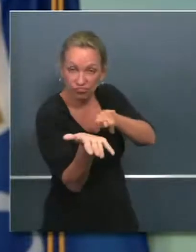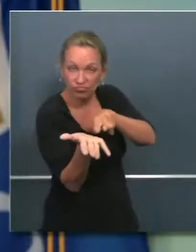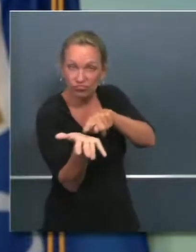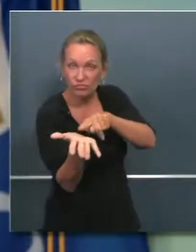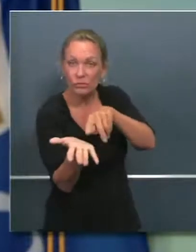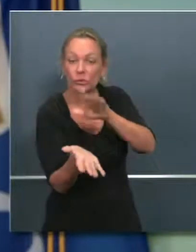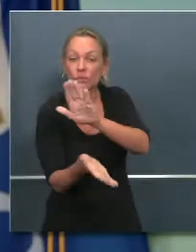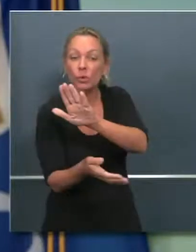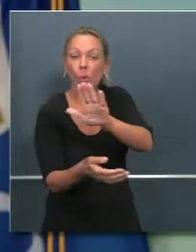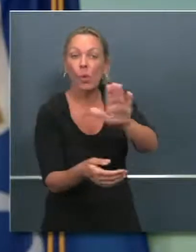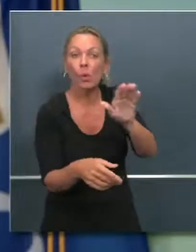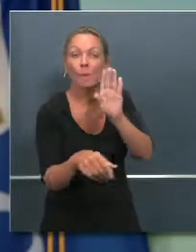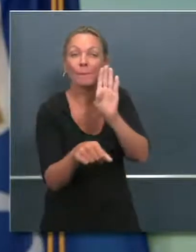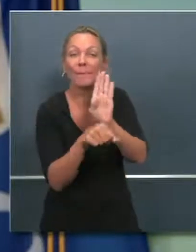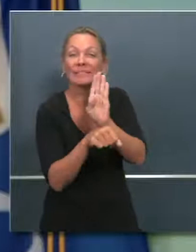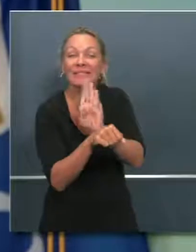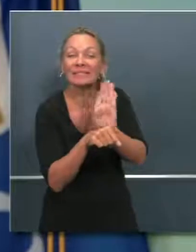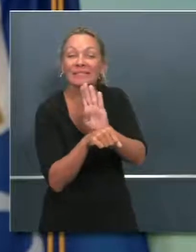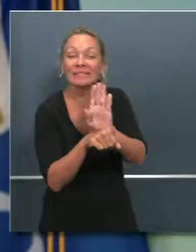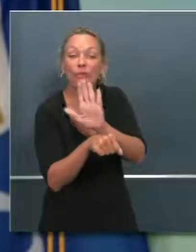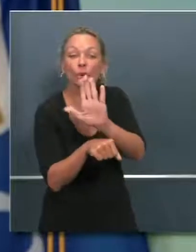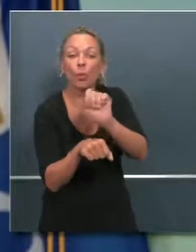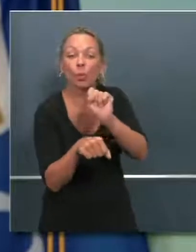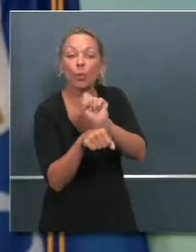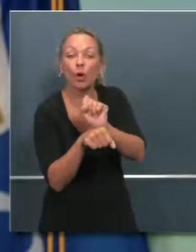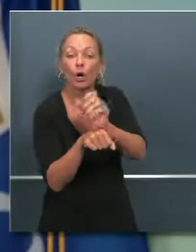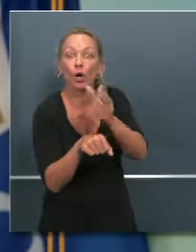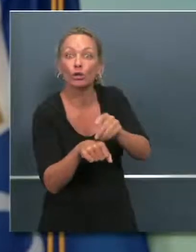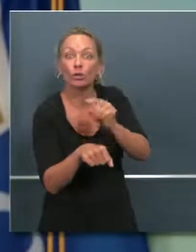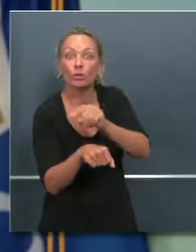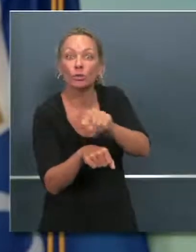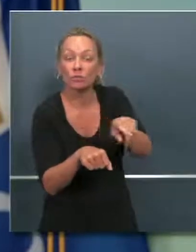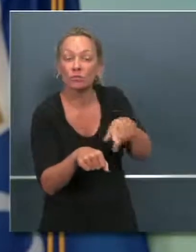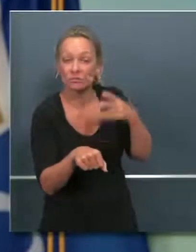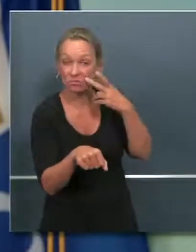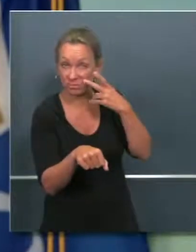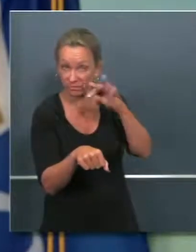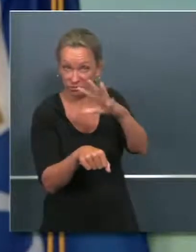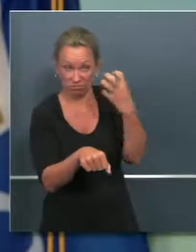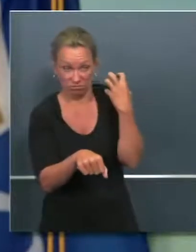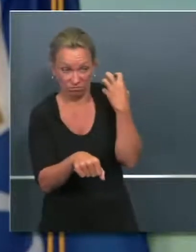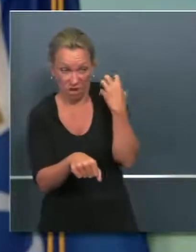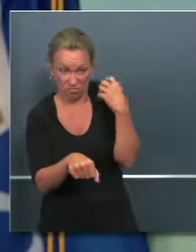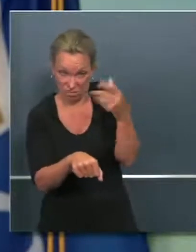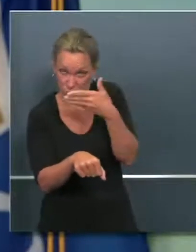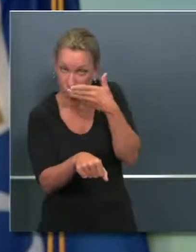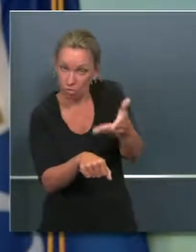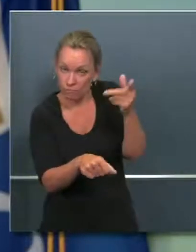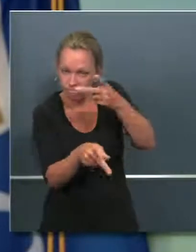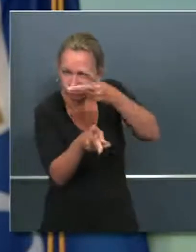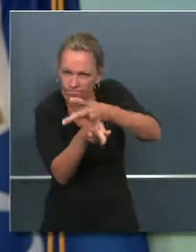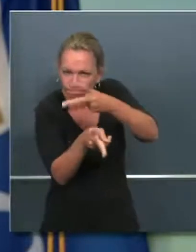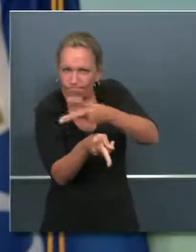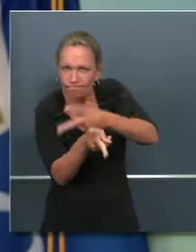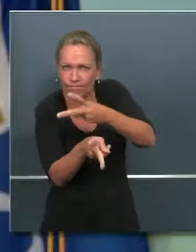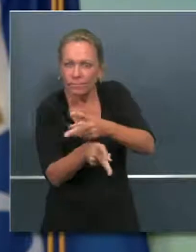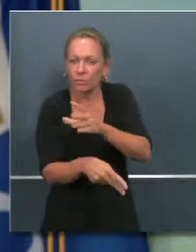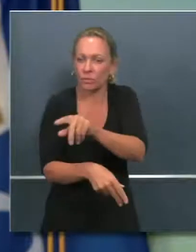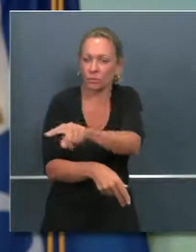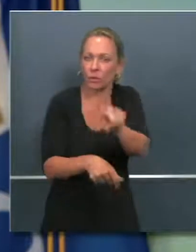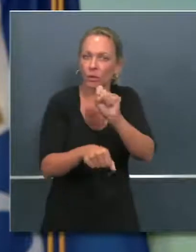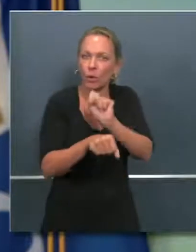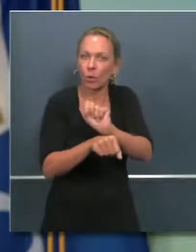and and so we we've got to I think do more to be more responsible individually and within sectors